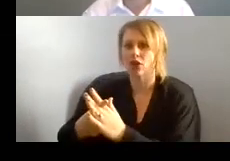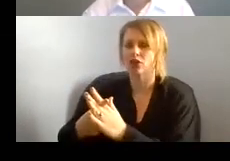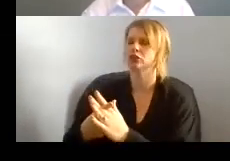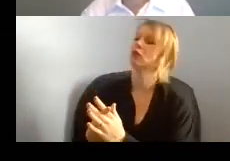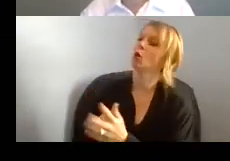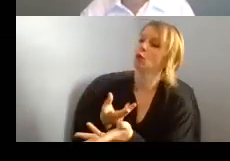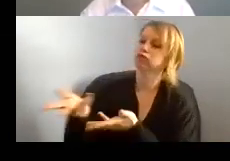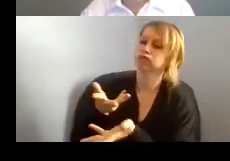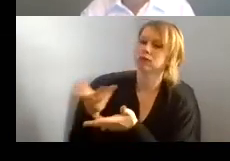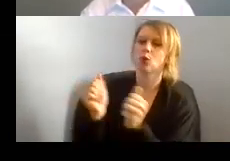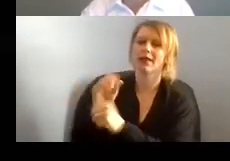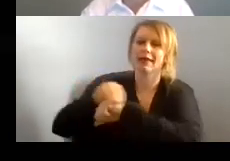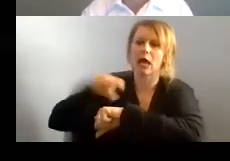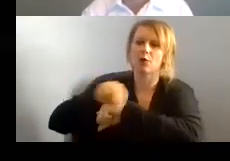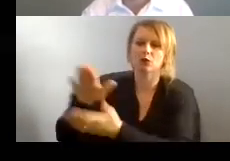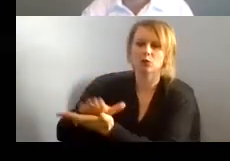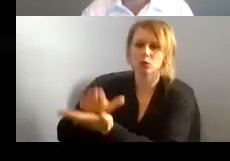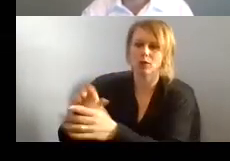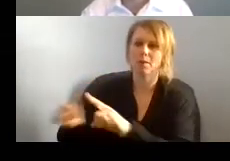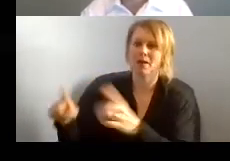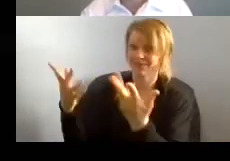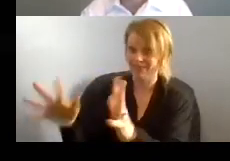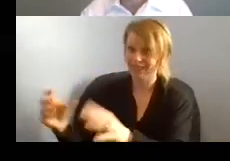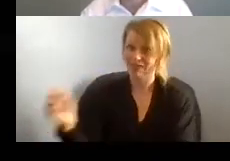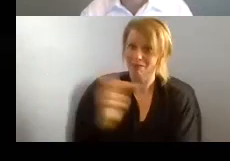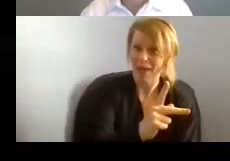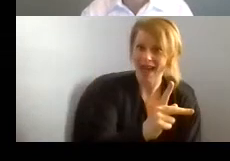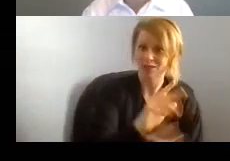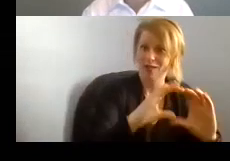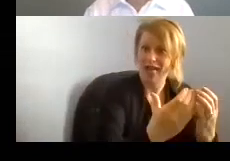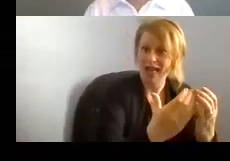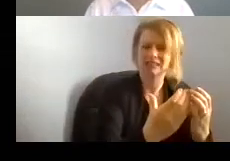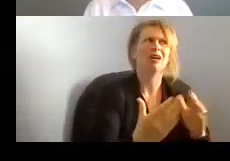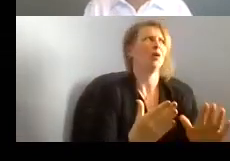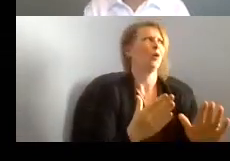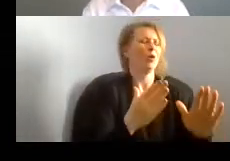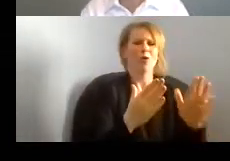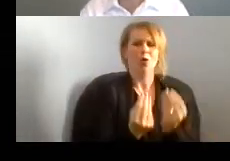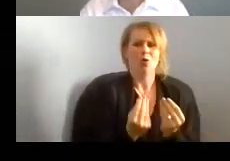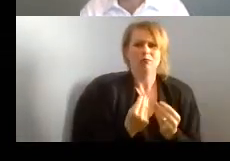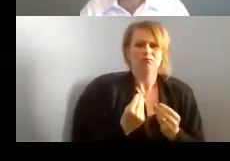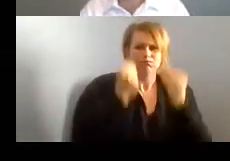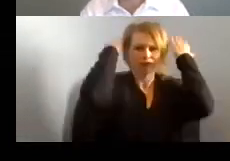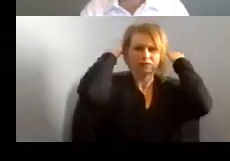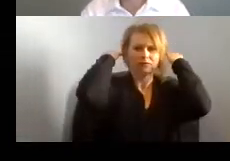They might find that to be just too overwhelming. Children may also express their grief indirectly through their behavior.